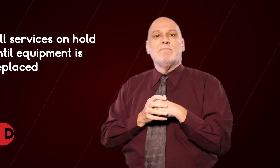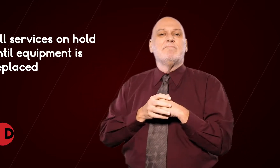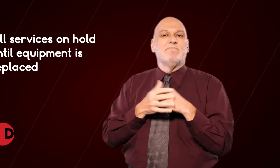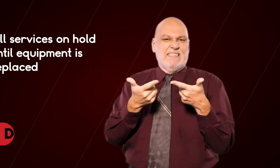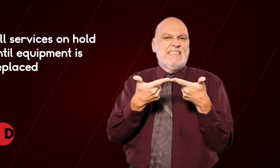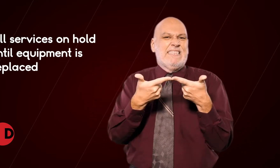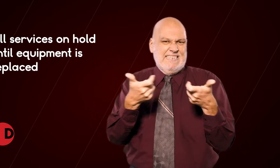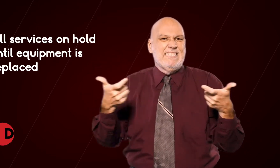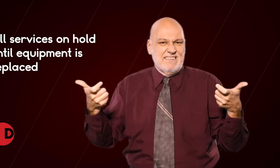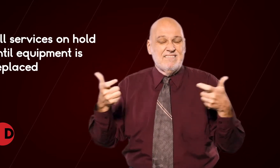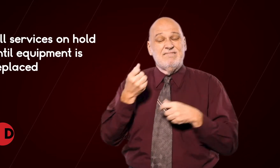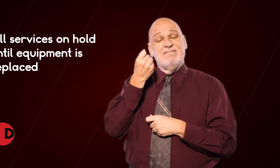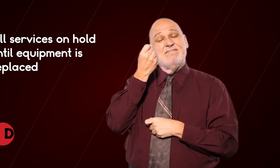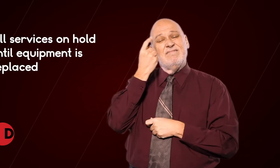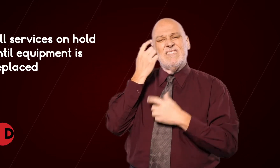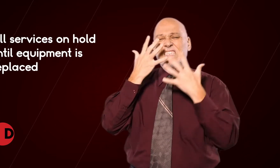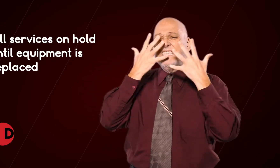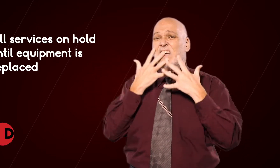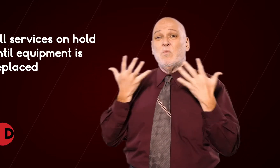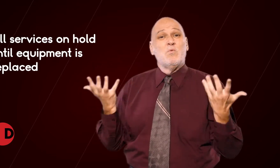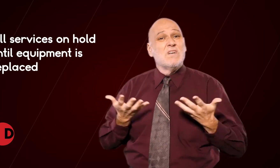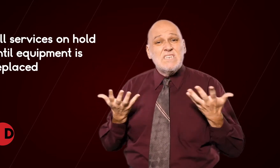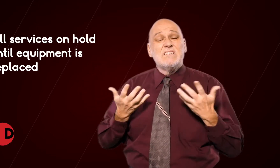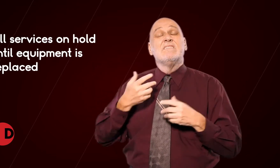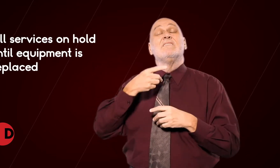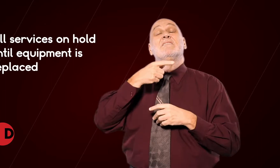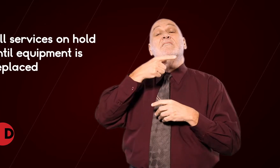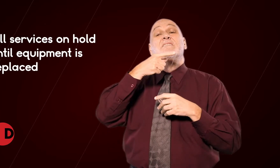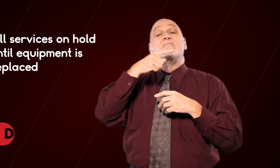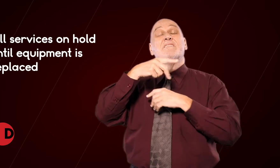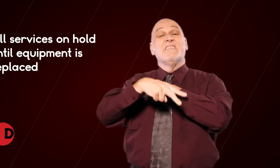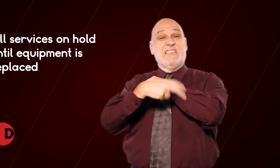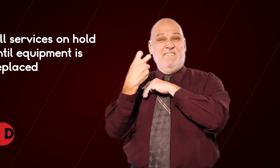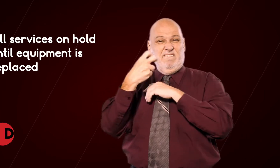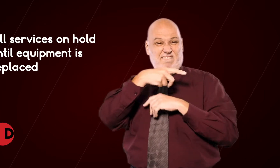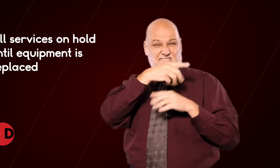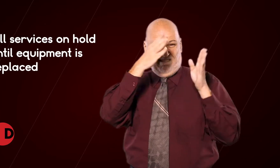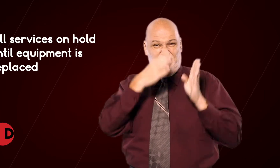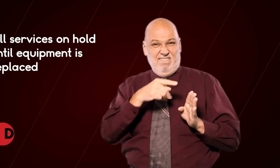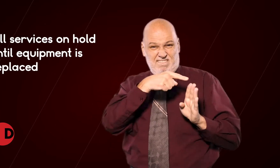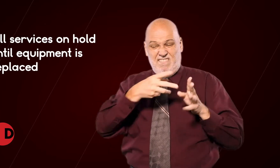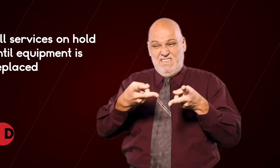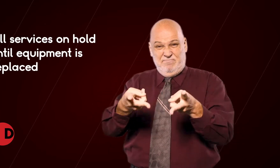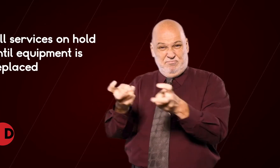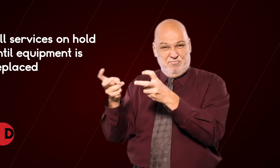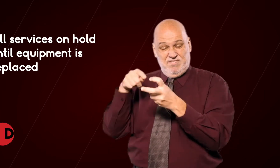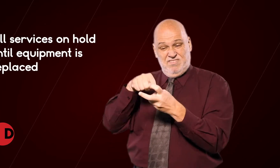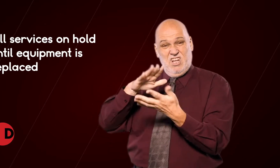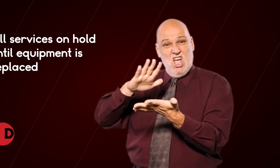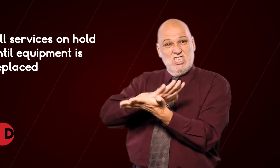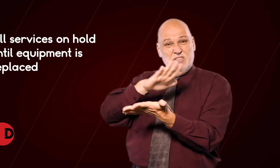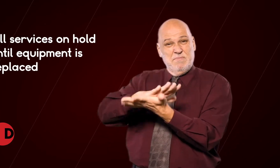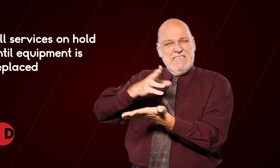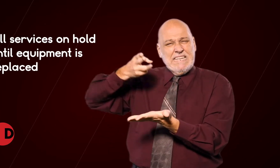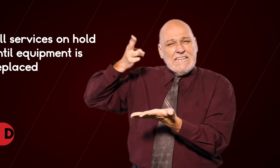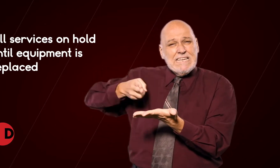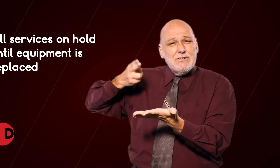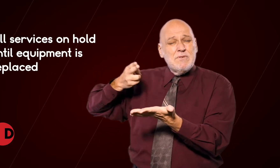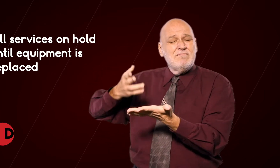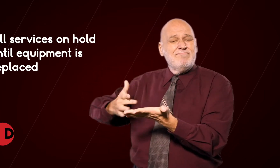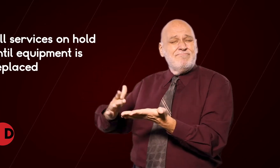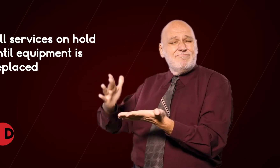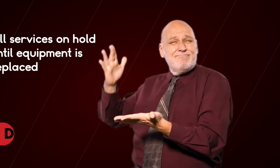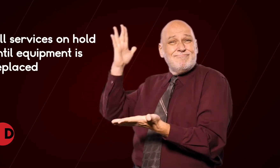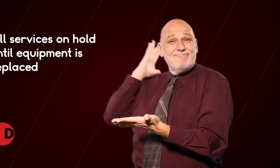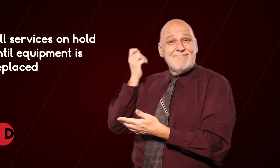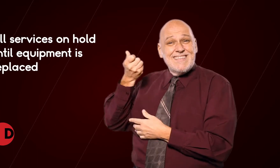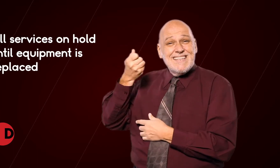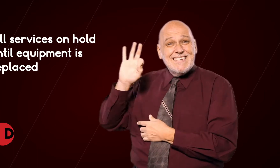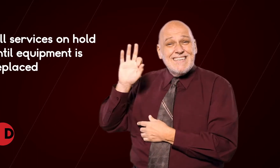But the sad part is thieves also took historical documents,